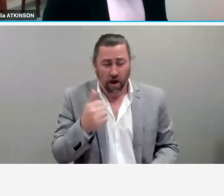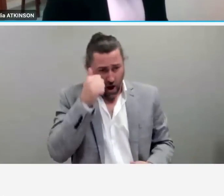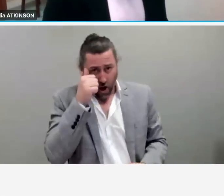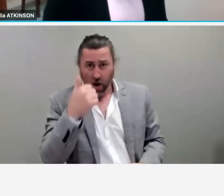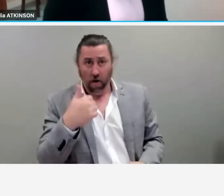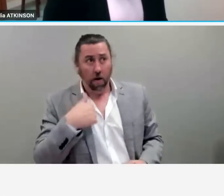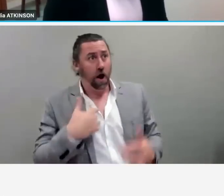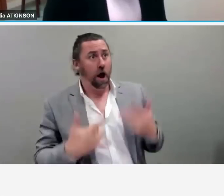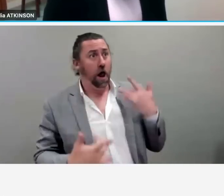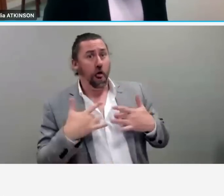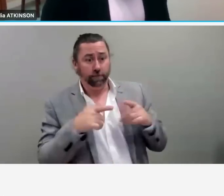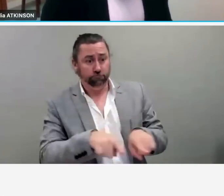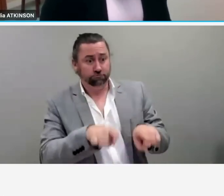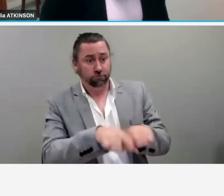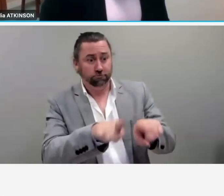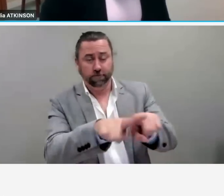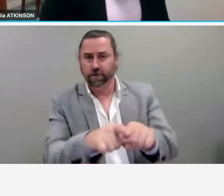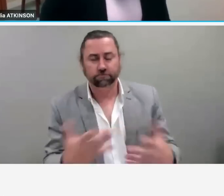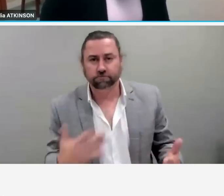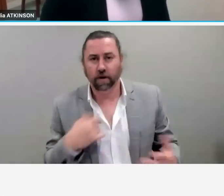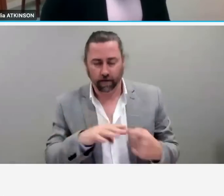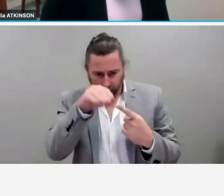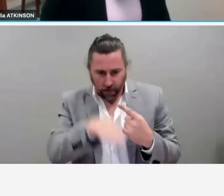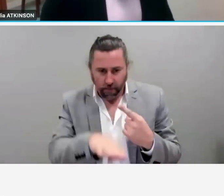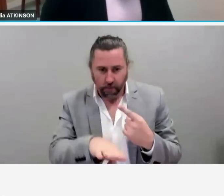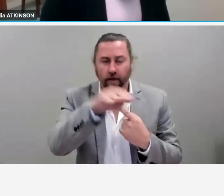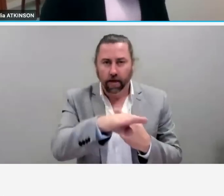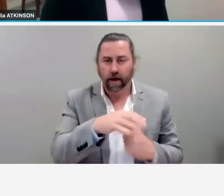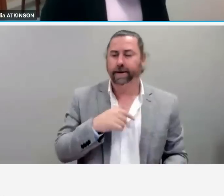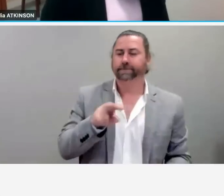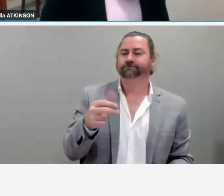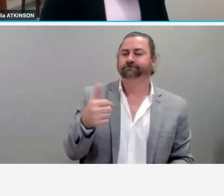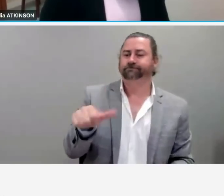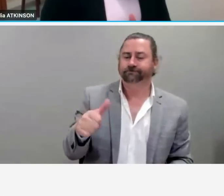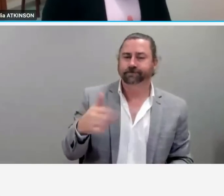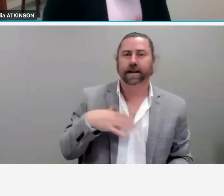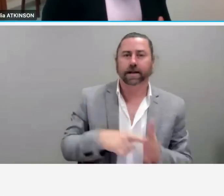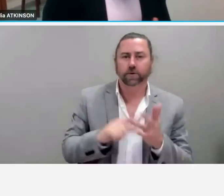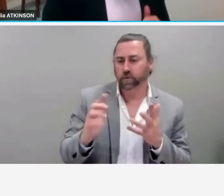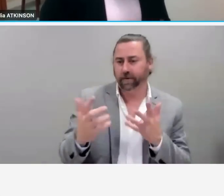services accordingly. So we're now looking at options that give people more control over their services and that it can be